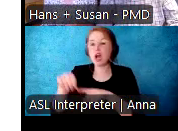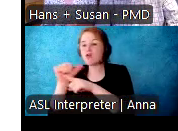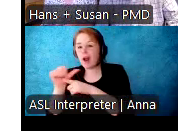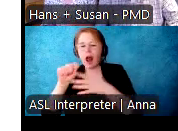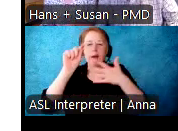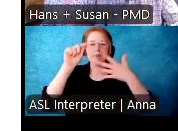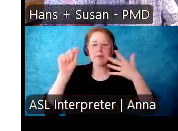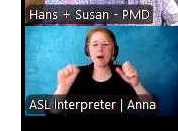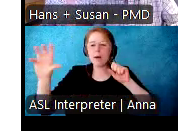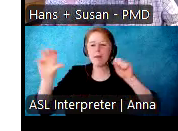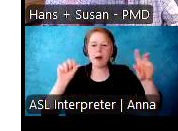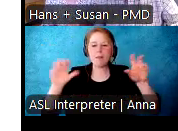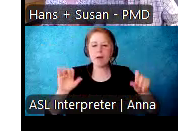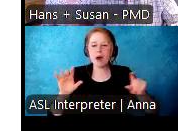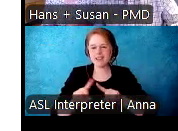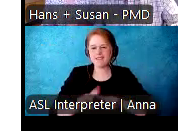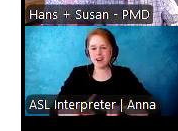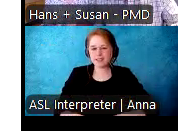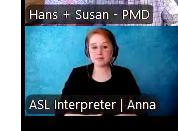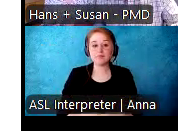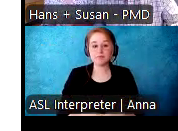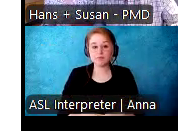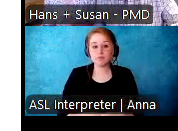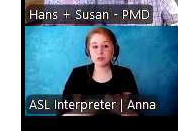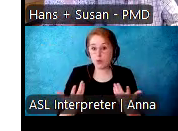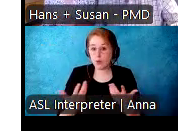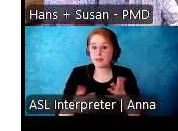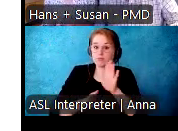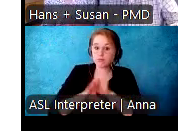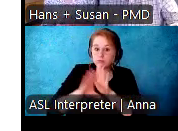And that could be high school educators or employers.